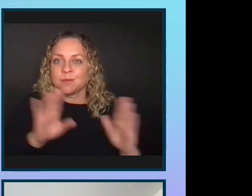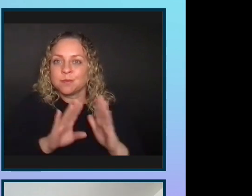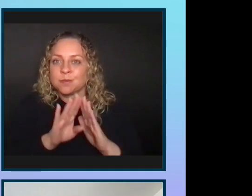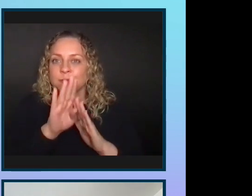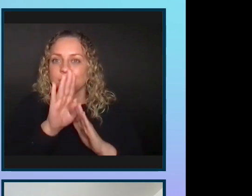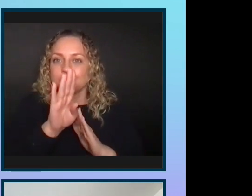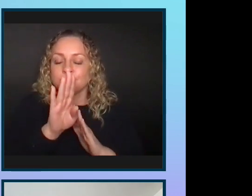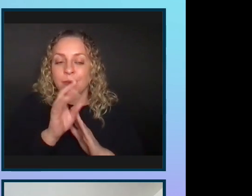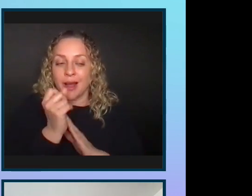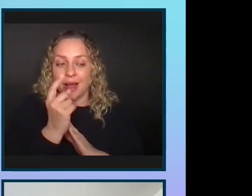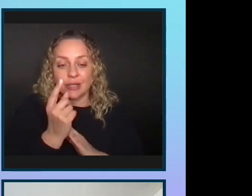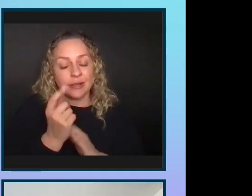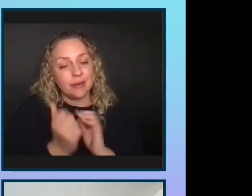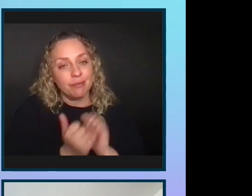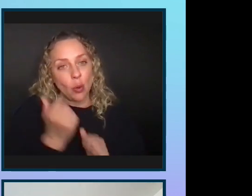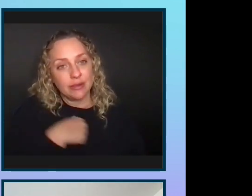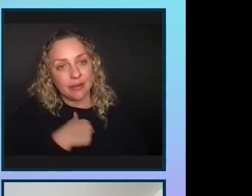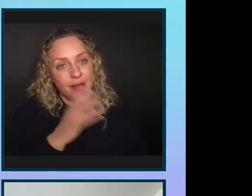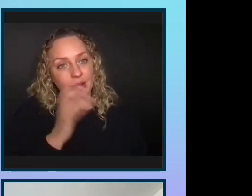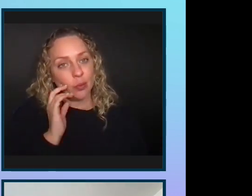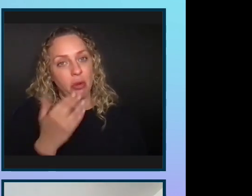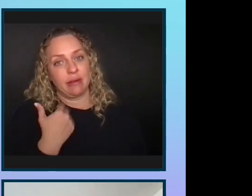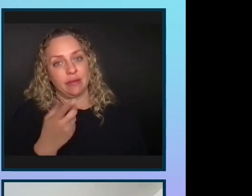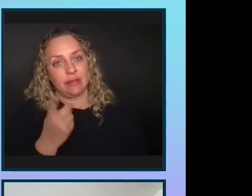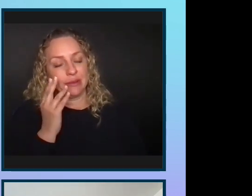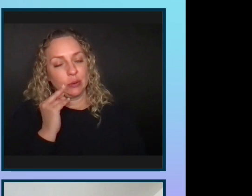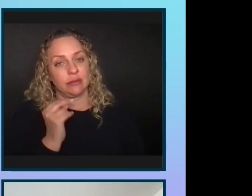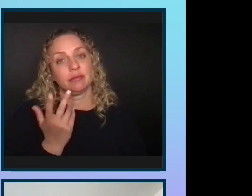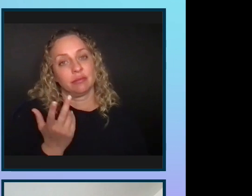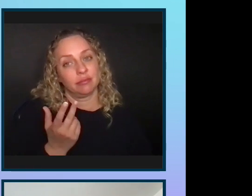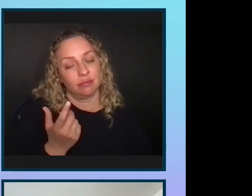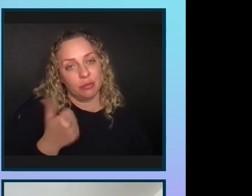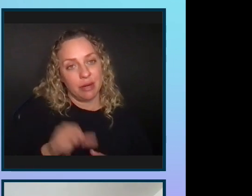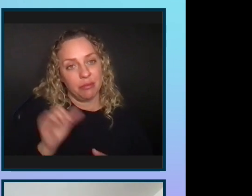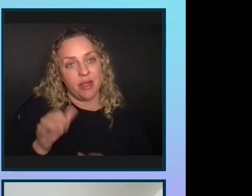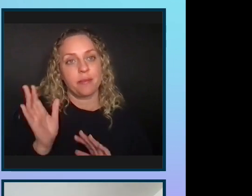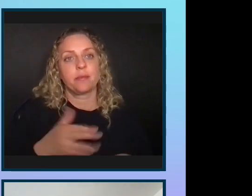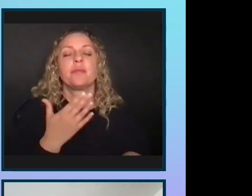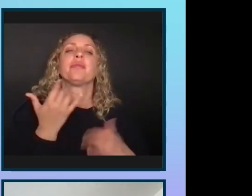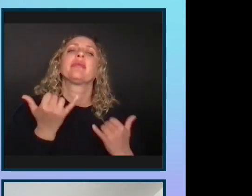going to include most of us here. So when it comes to cognitive disabilities, there are some WCAG guidelines